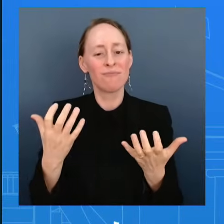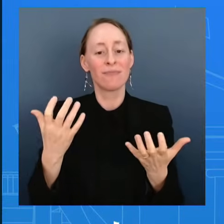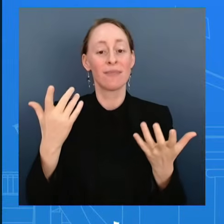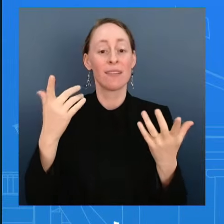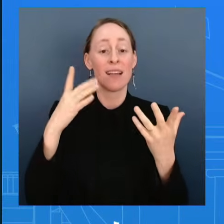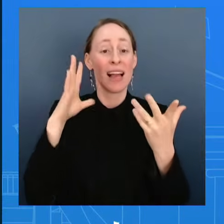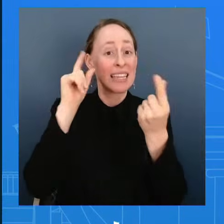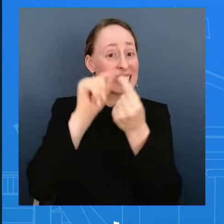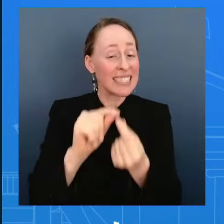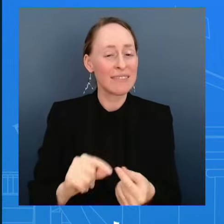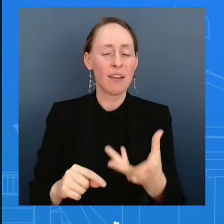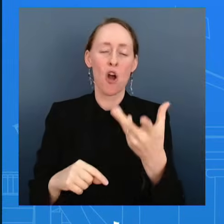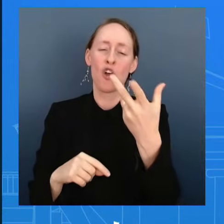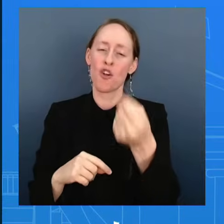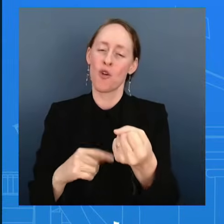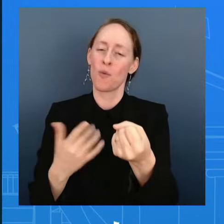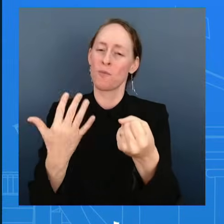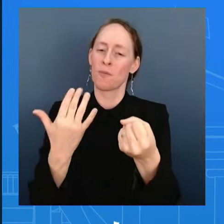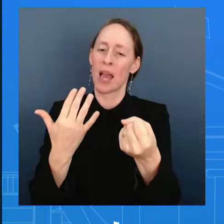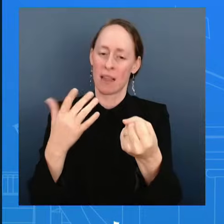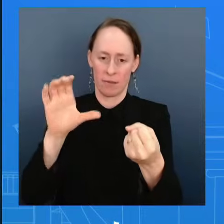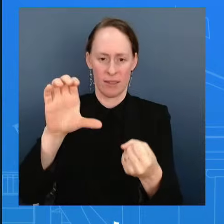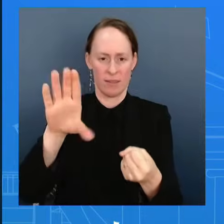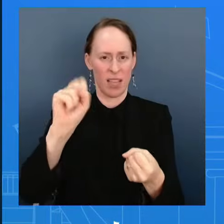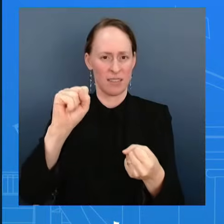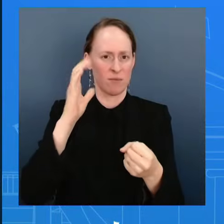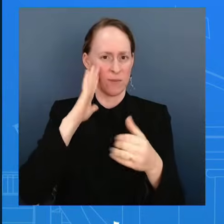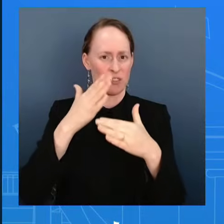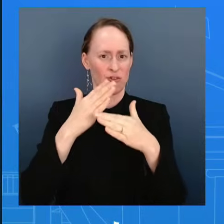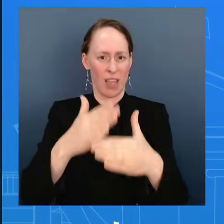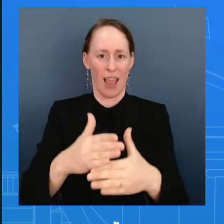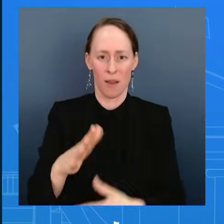Ms. Jean-Pierre: I don't -- I -- look, what I will say is this.